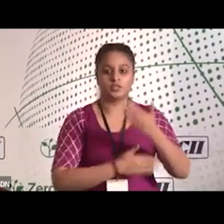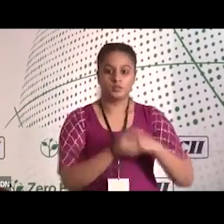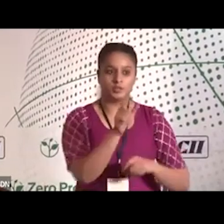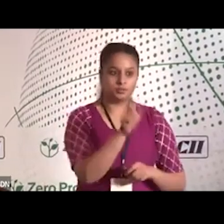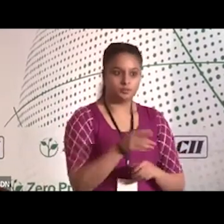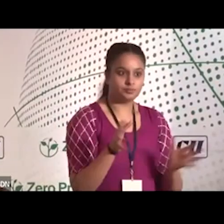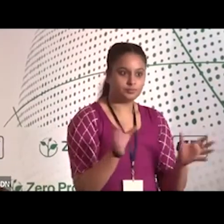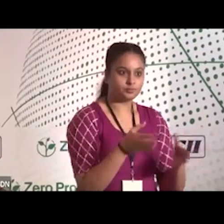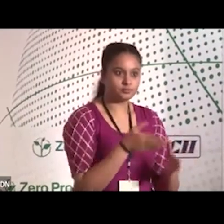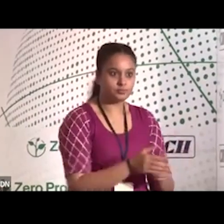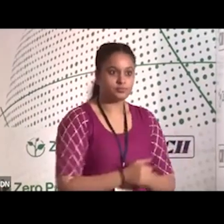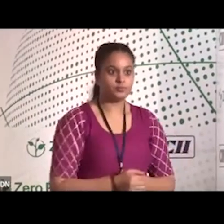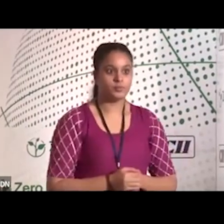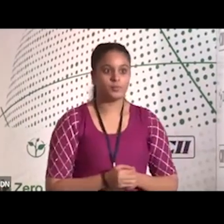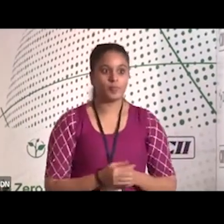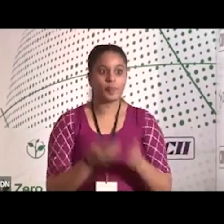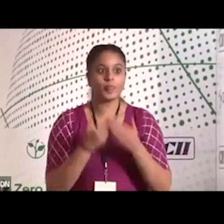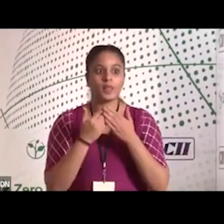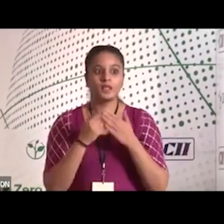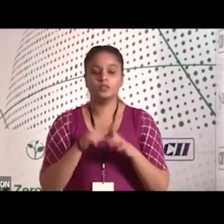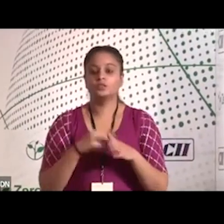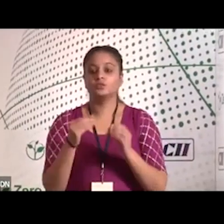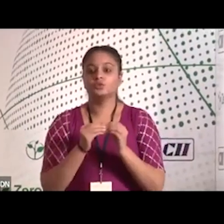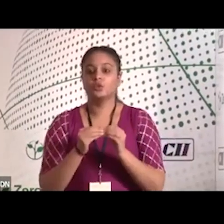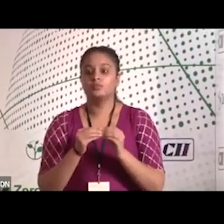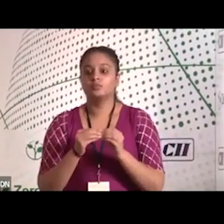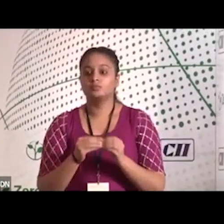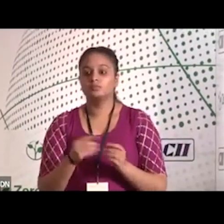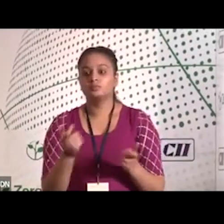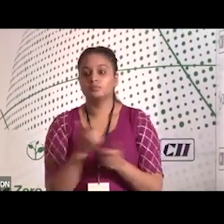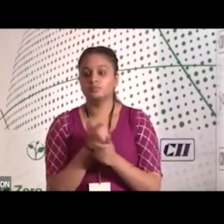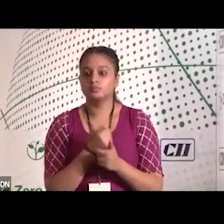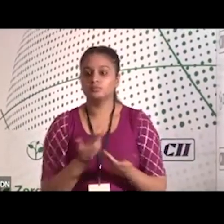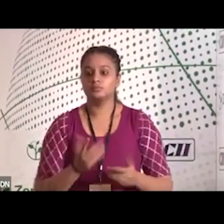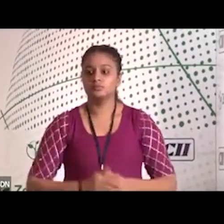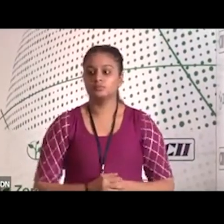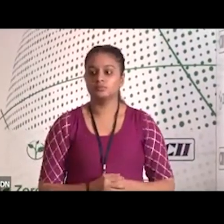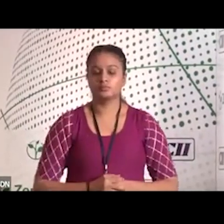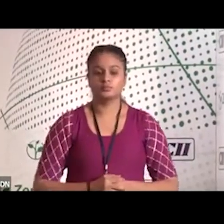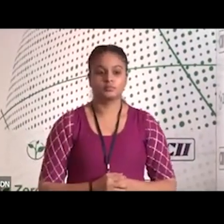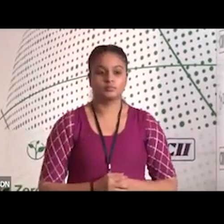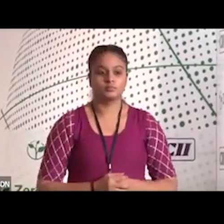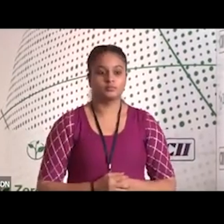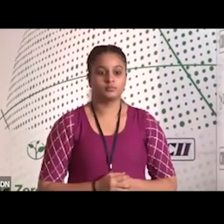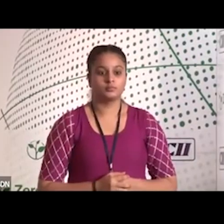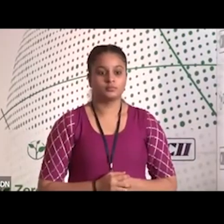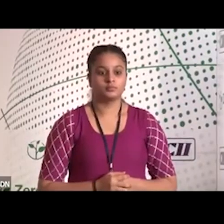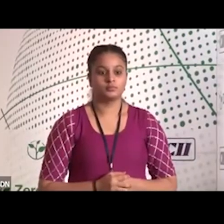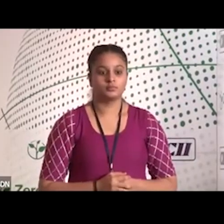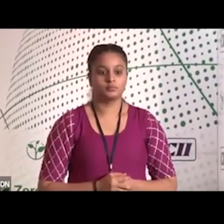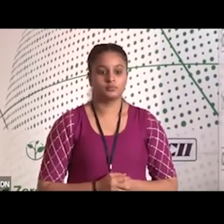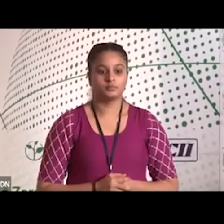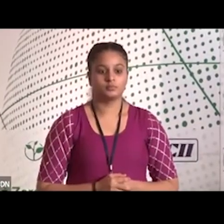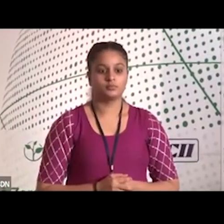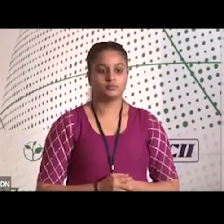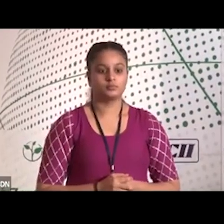Employment levels are half and women and girls with disabilities.